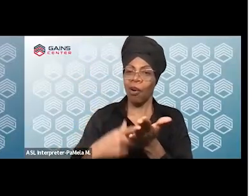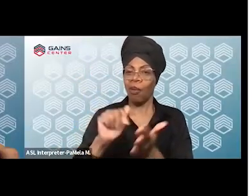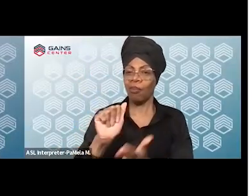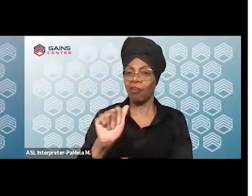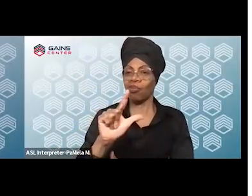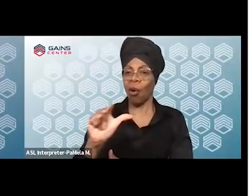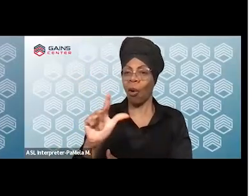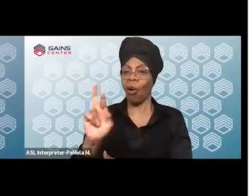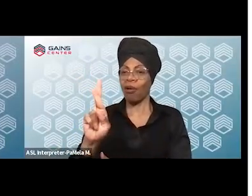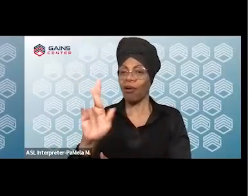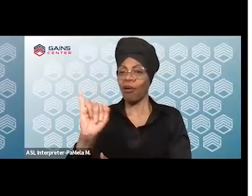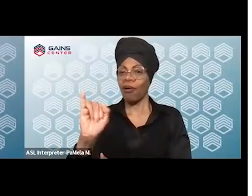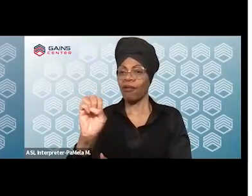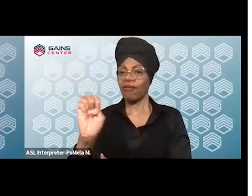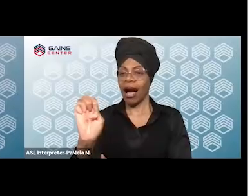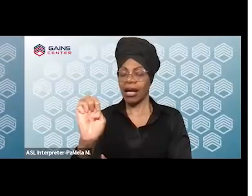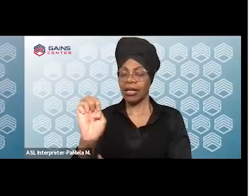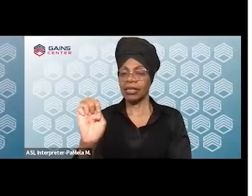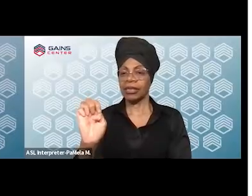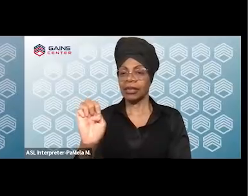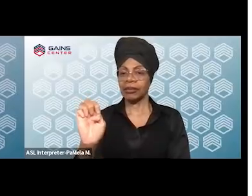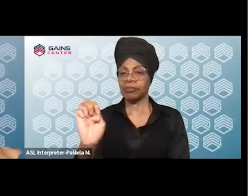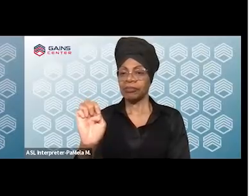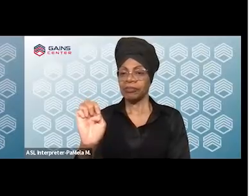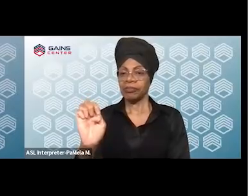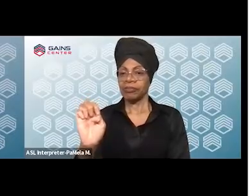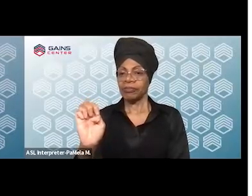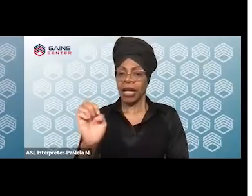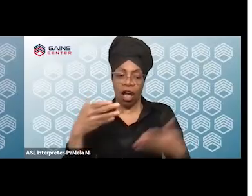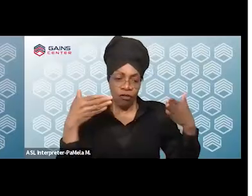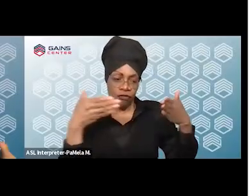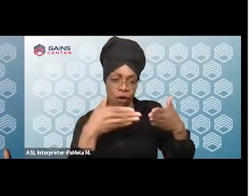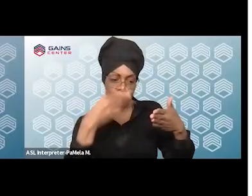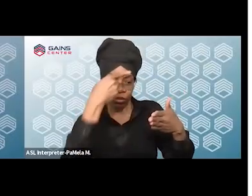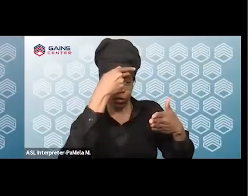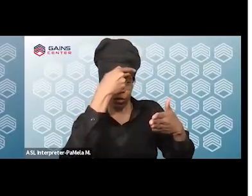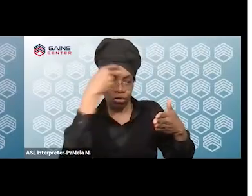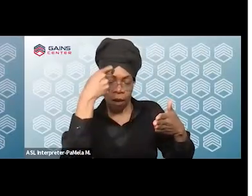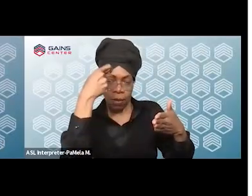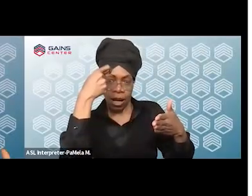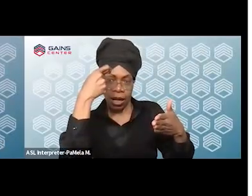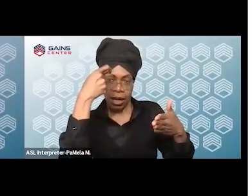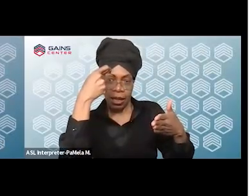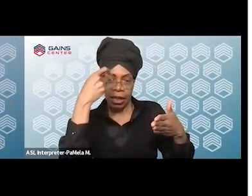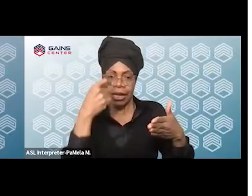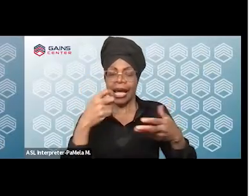and, you know, focused on trauma, focused on just the prevalence of trauma